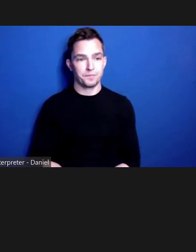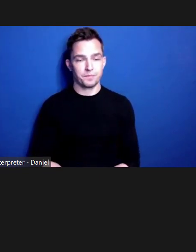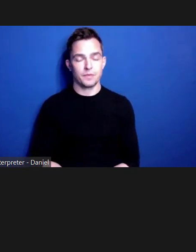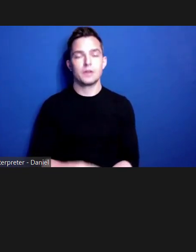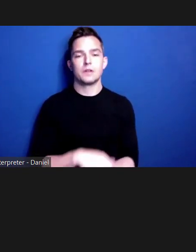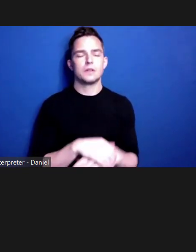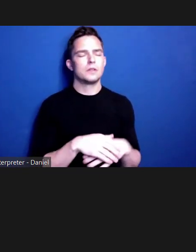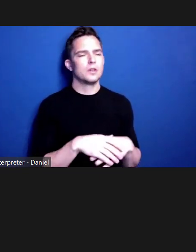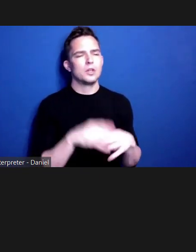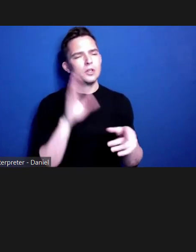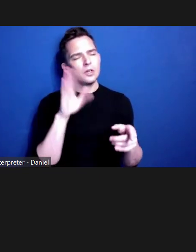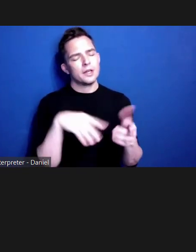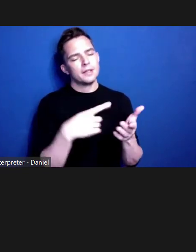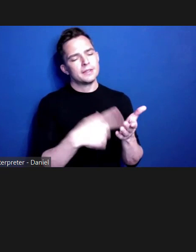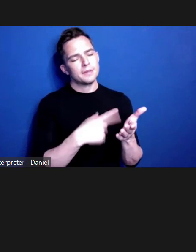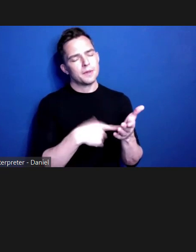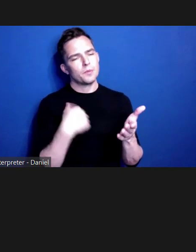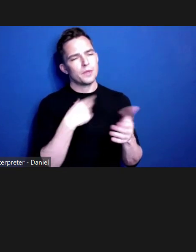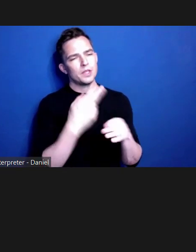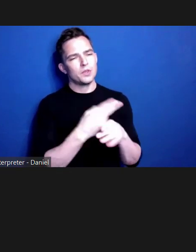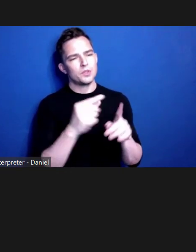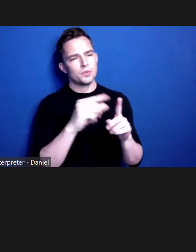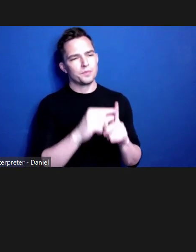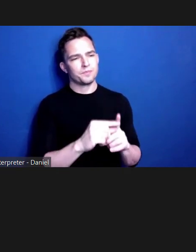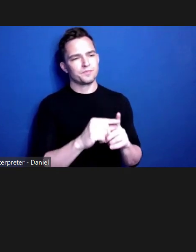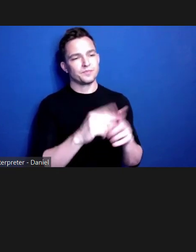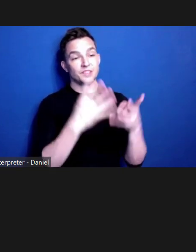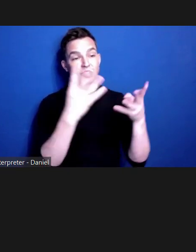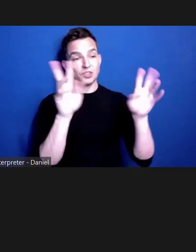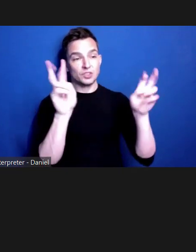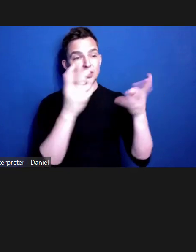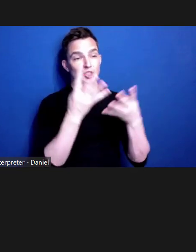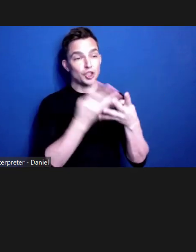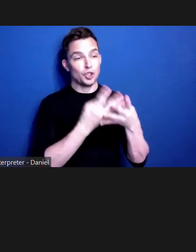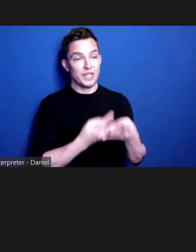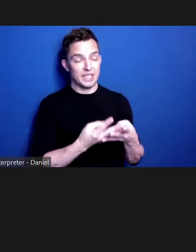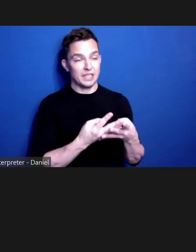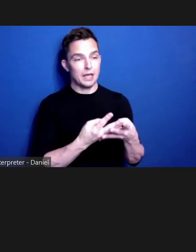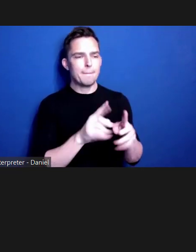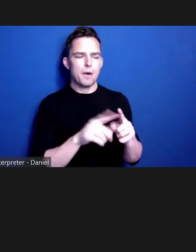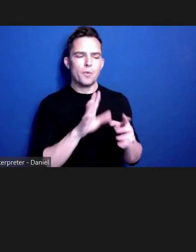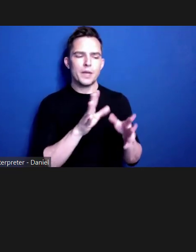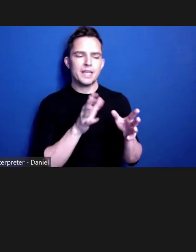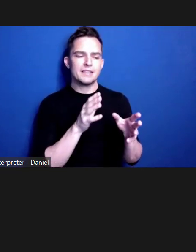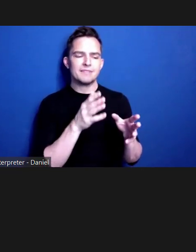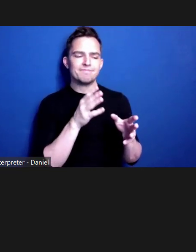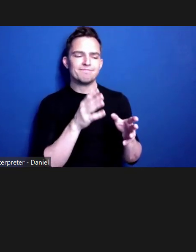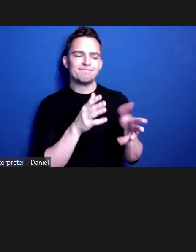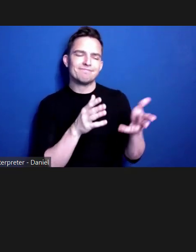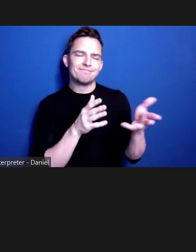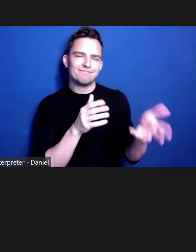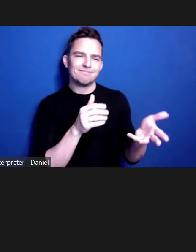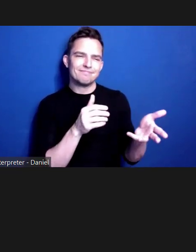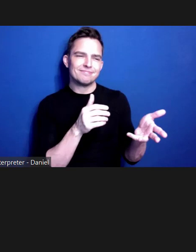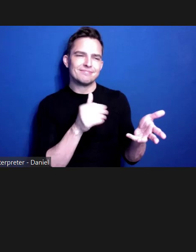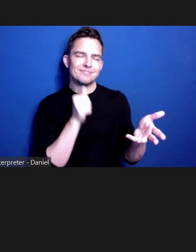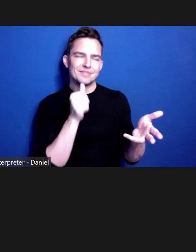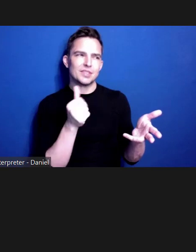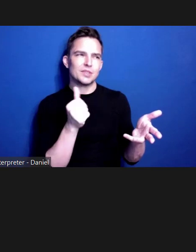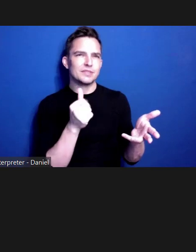"screening" and we neglect to make sure everybody really understands what that means.